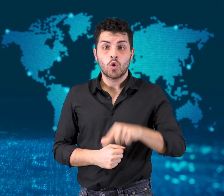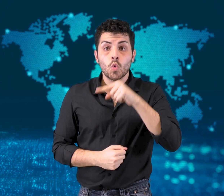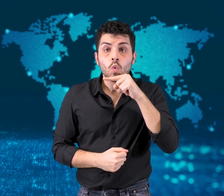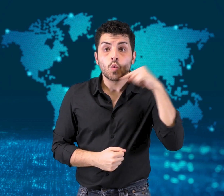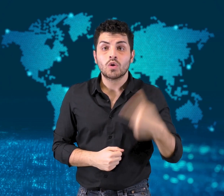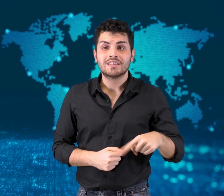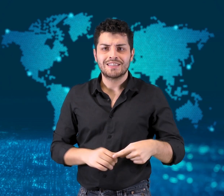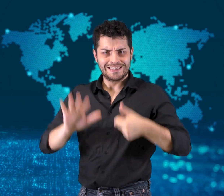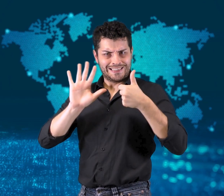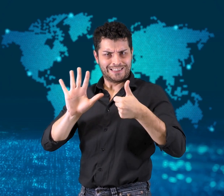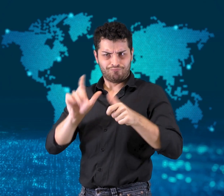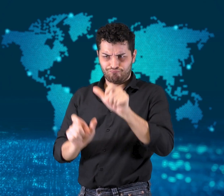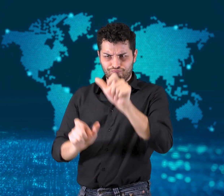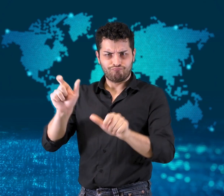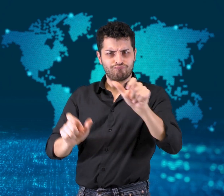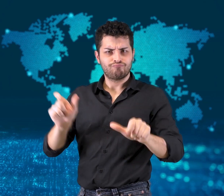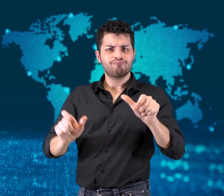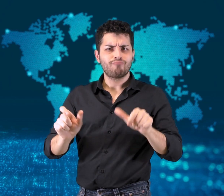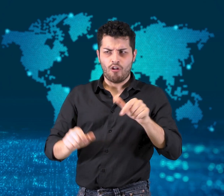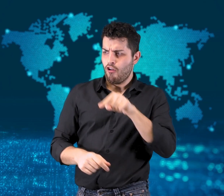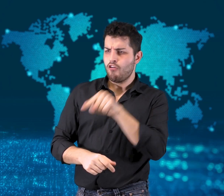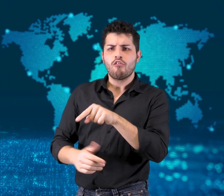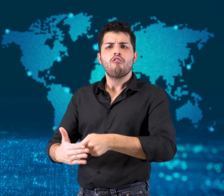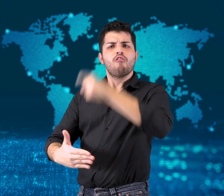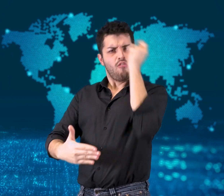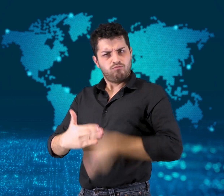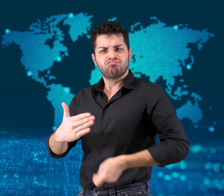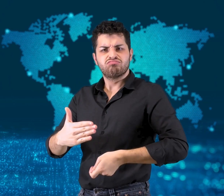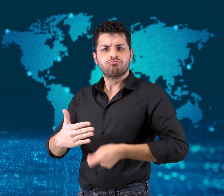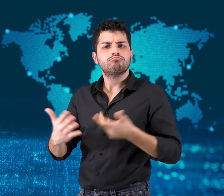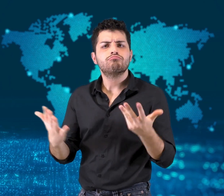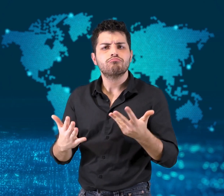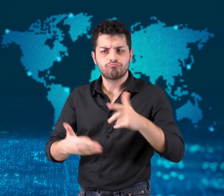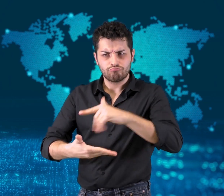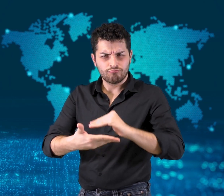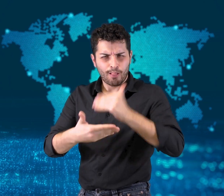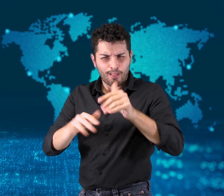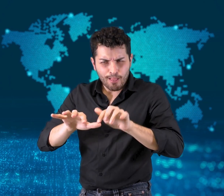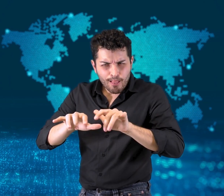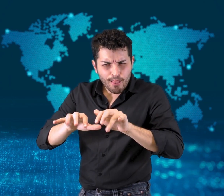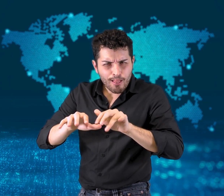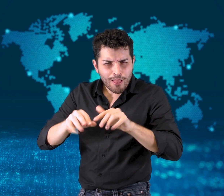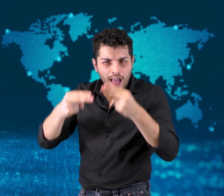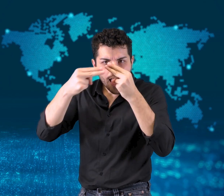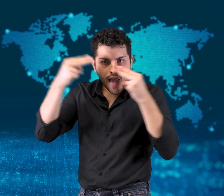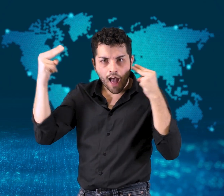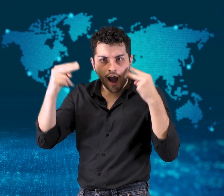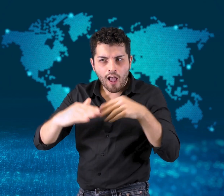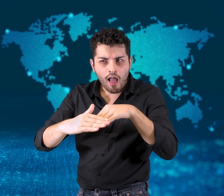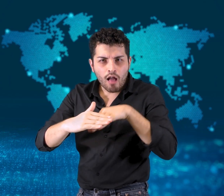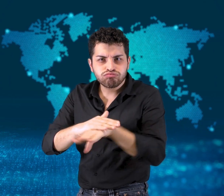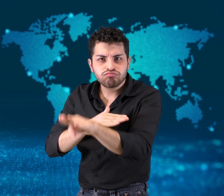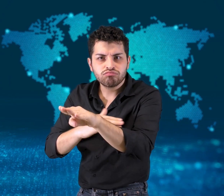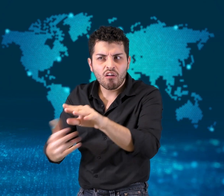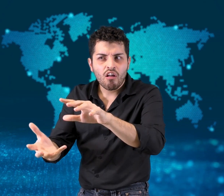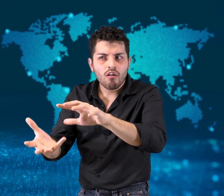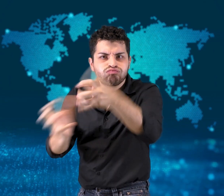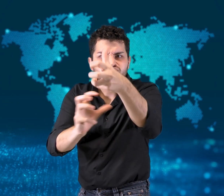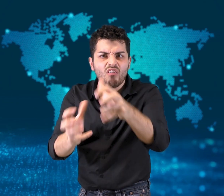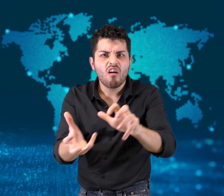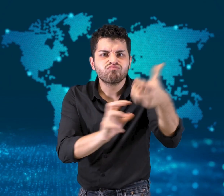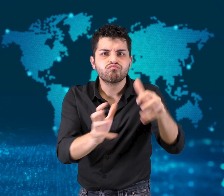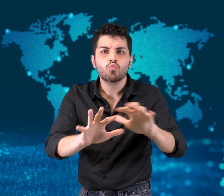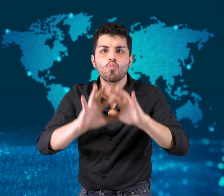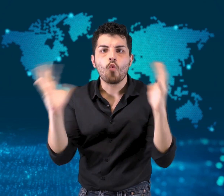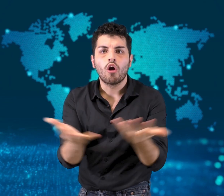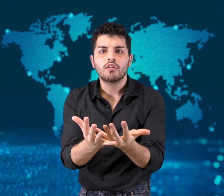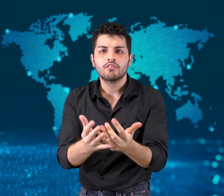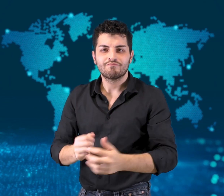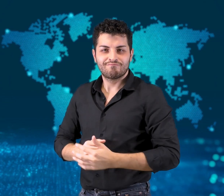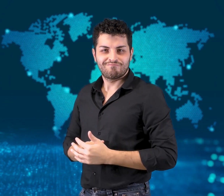Six guilty in global cyberattacks.